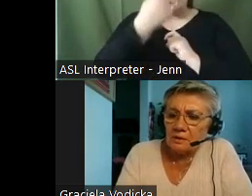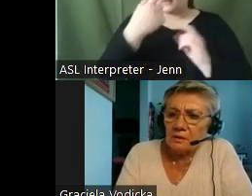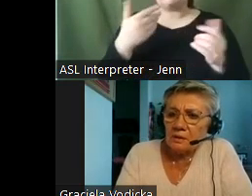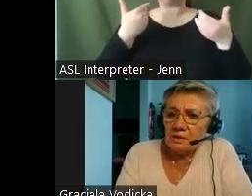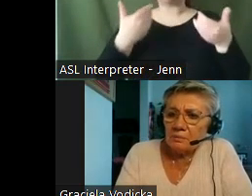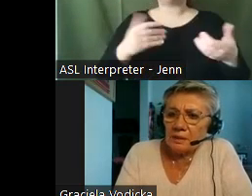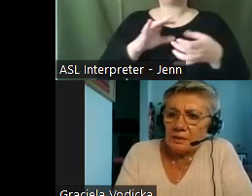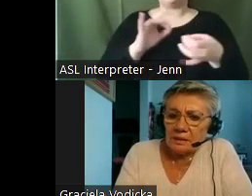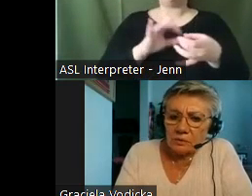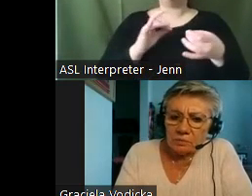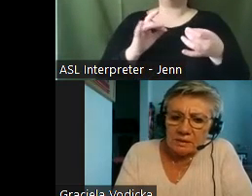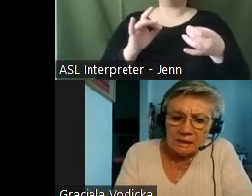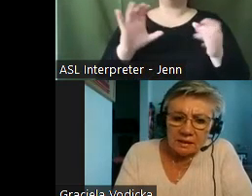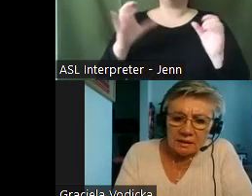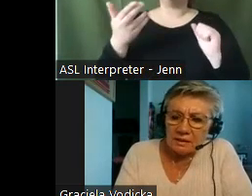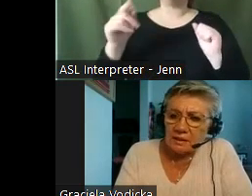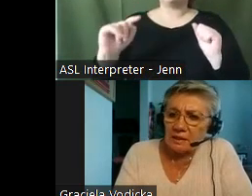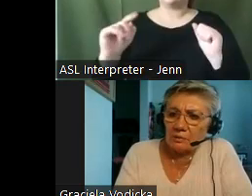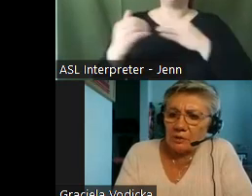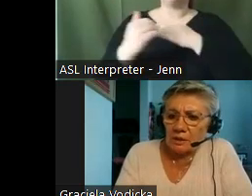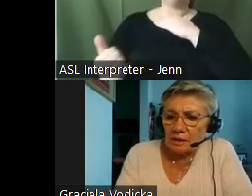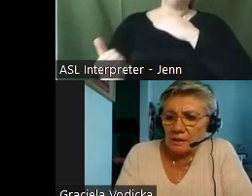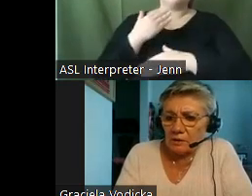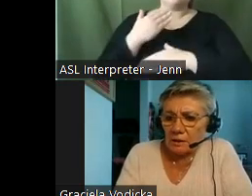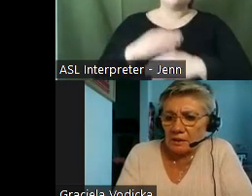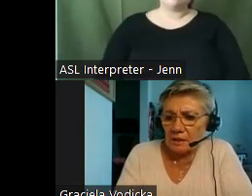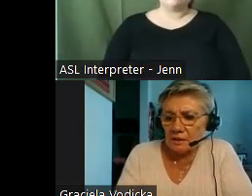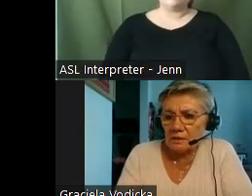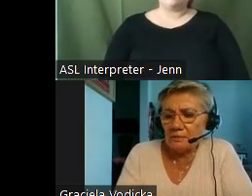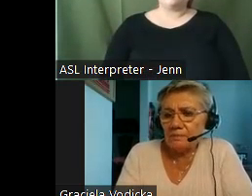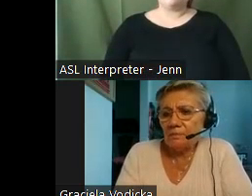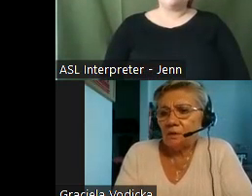the chat and I'll make sure I put a note in the chat as well. So we're going to go ahead